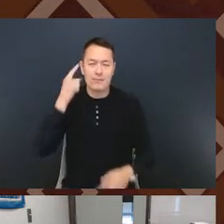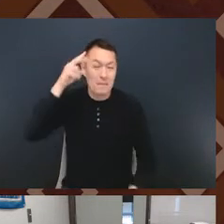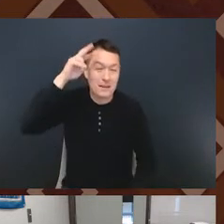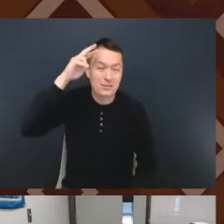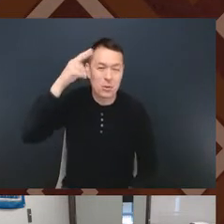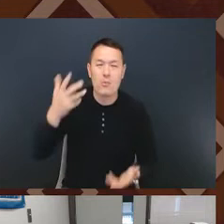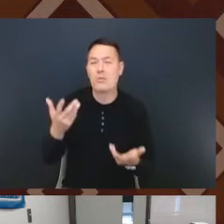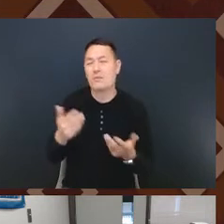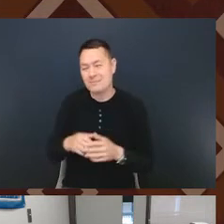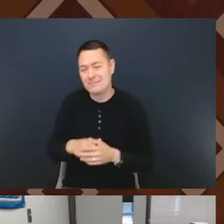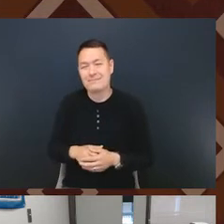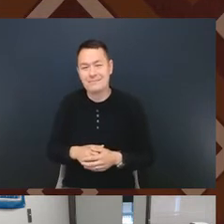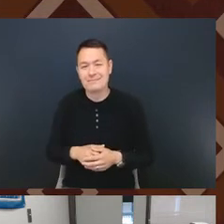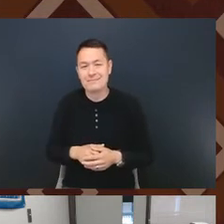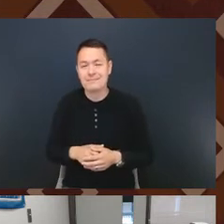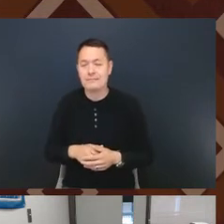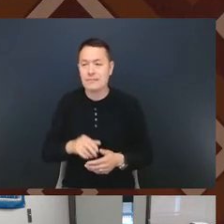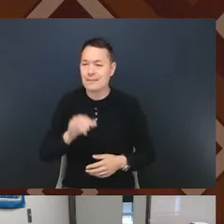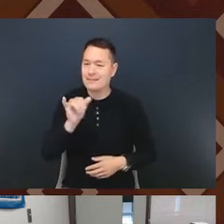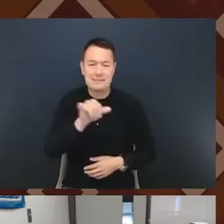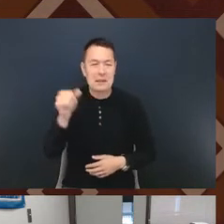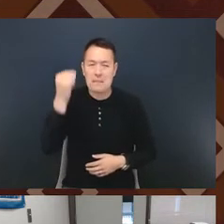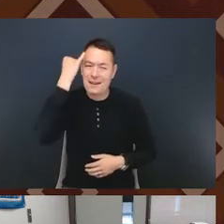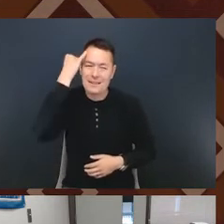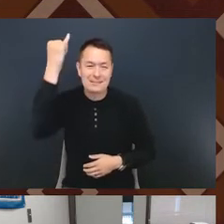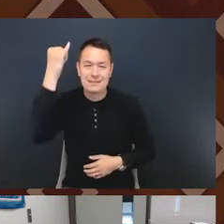it fires. It's used as a way to fire people up.